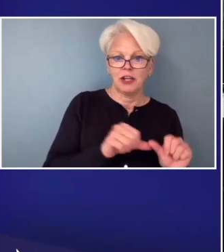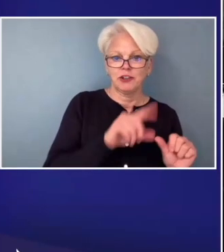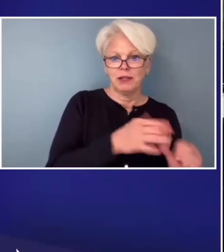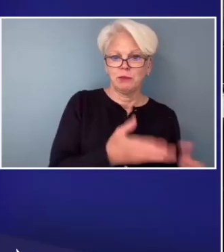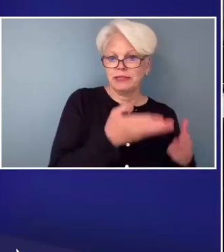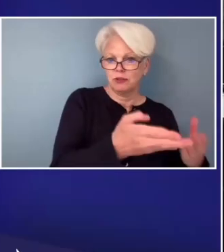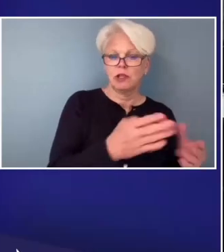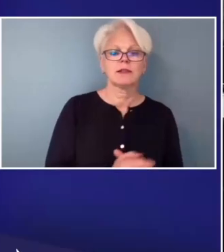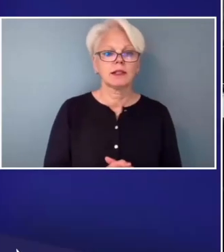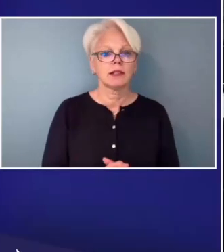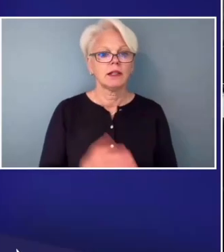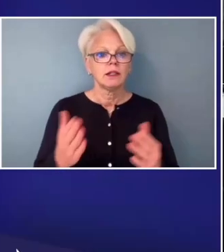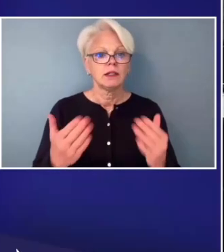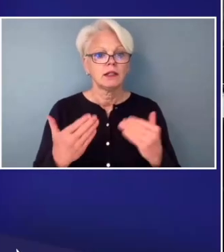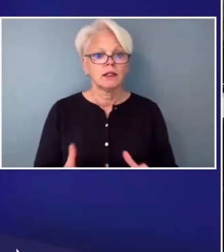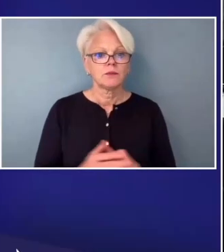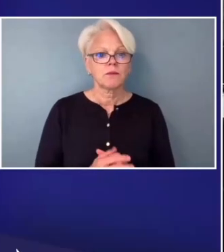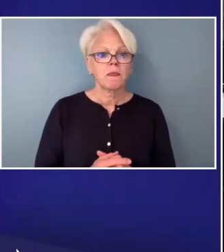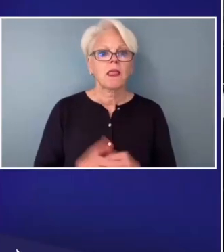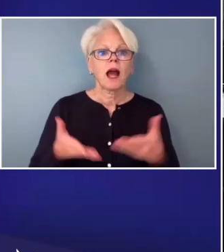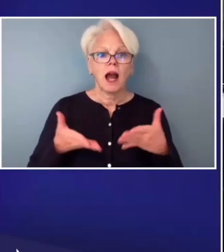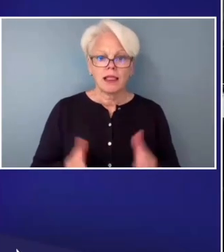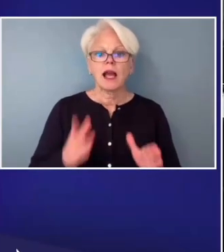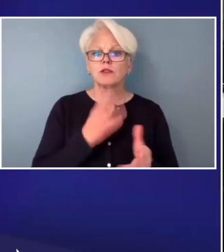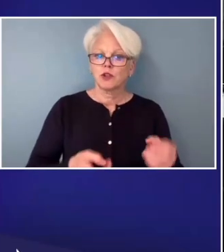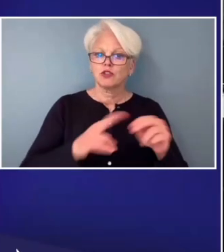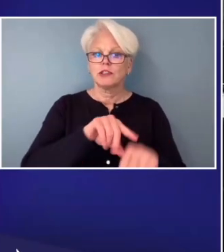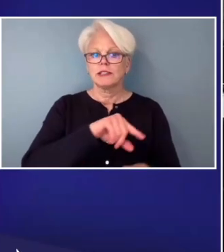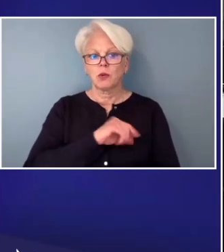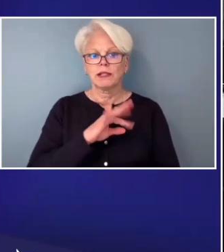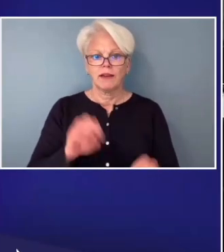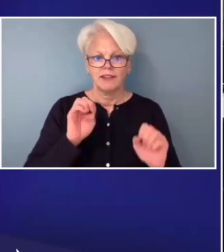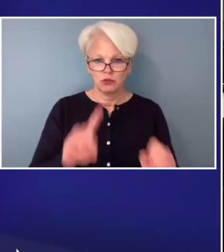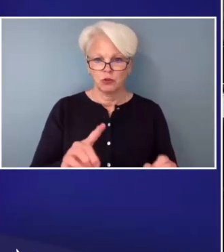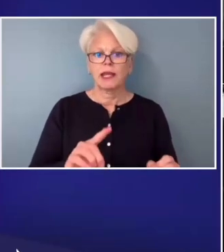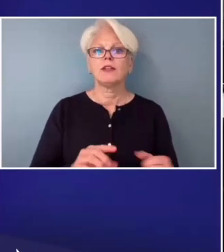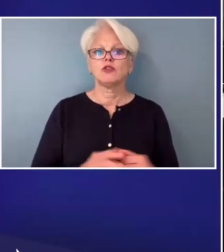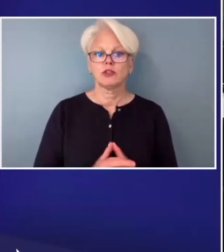the allowance for increasing the quality of education, um, We're supportive of it.